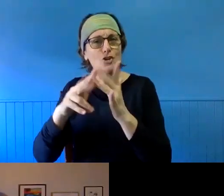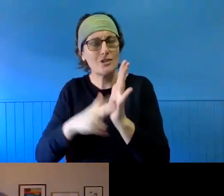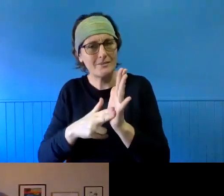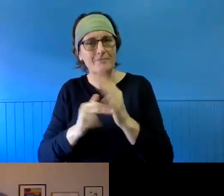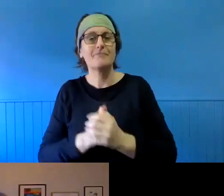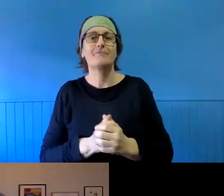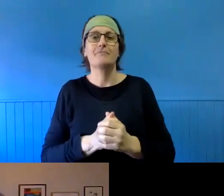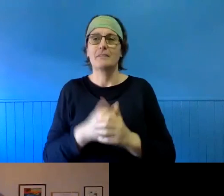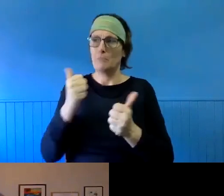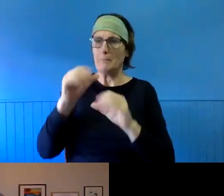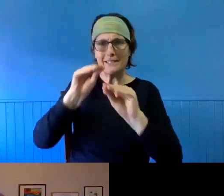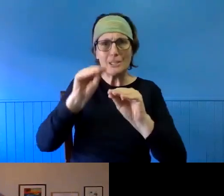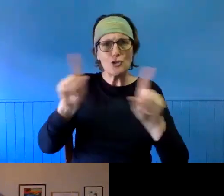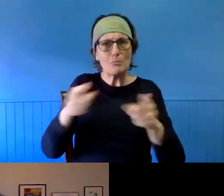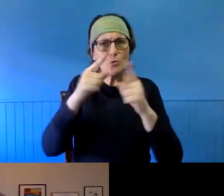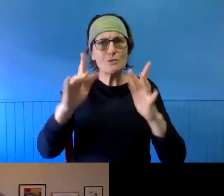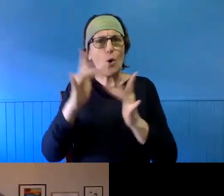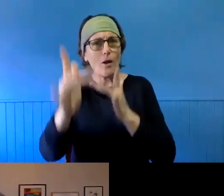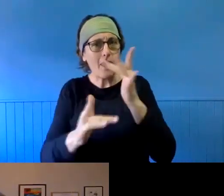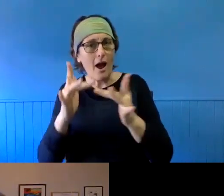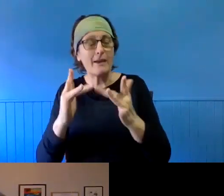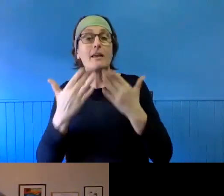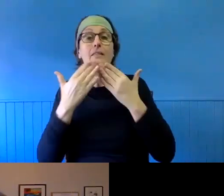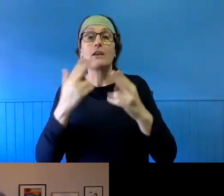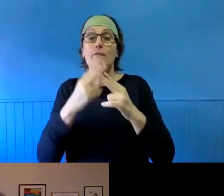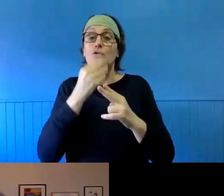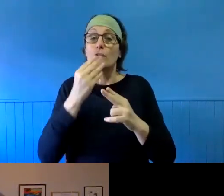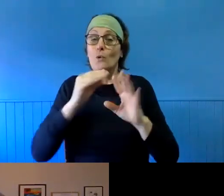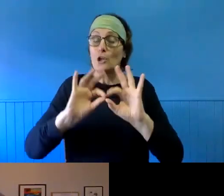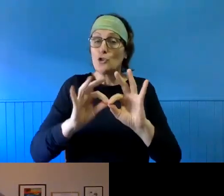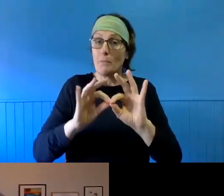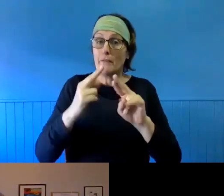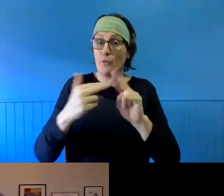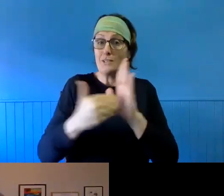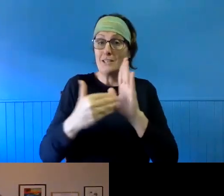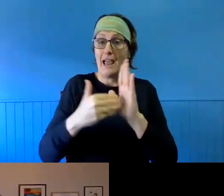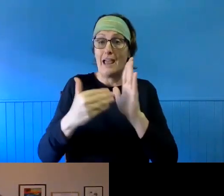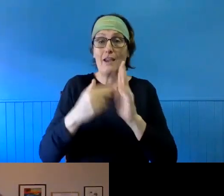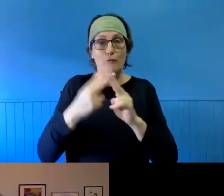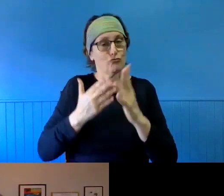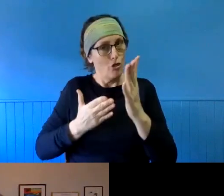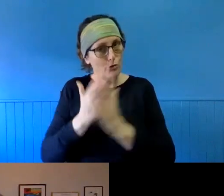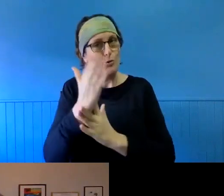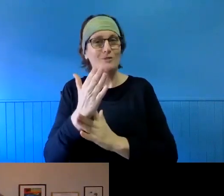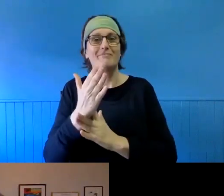and strategies around this. Thank you to Chevoy, our Auslan interpreter today, for holding the fort so strongly and getting through